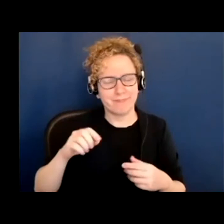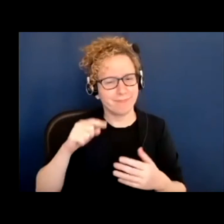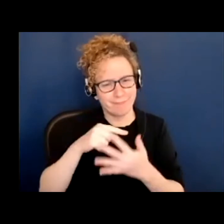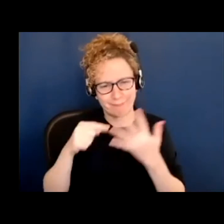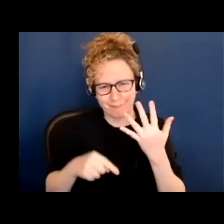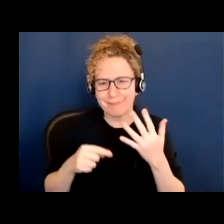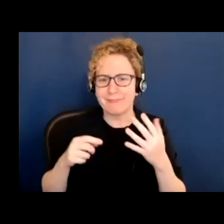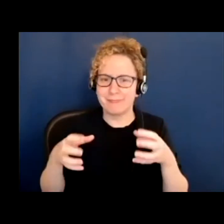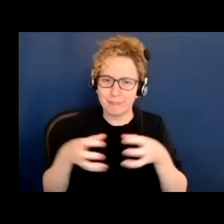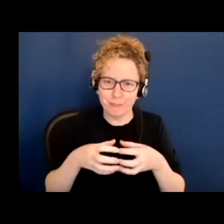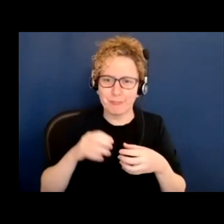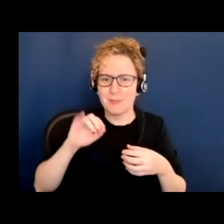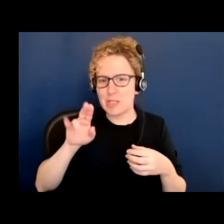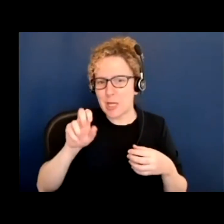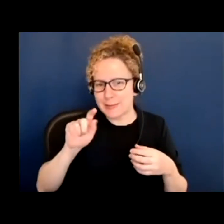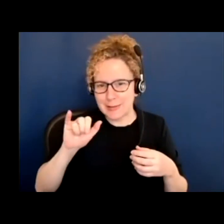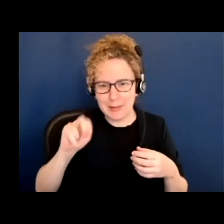to a wide community of people across the world.